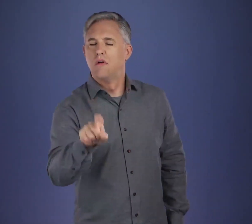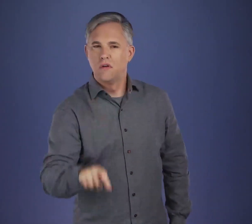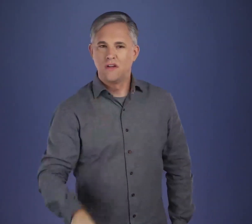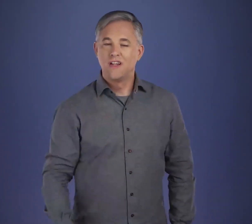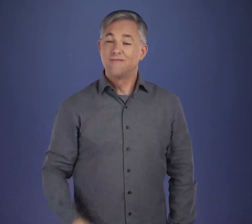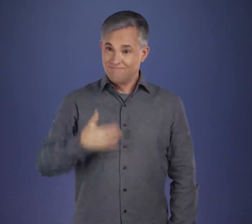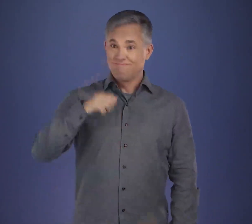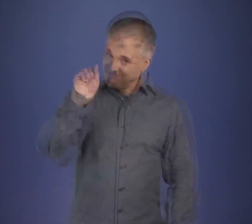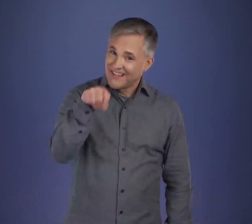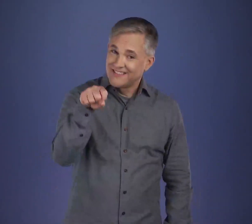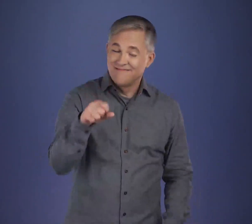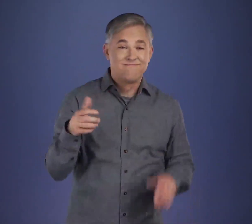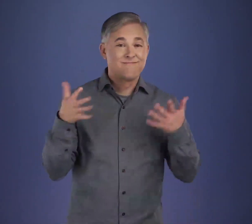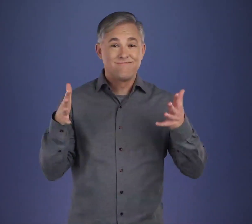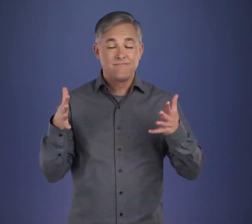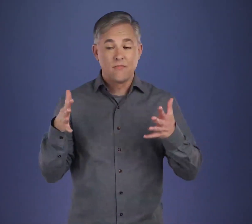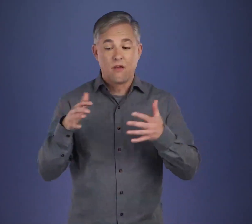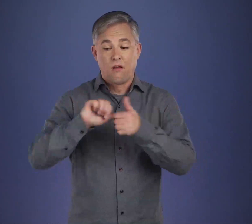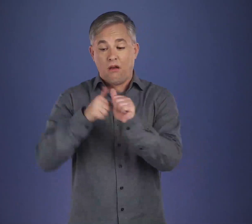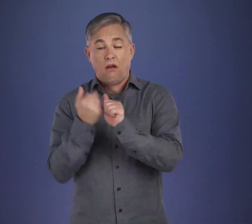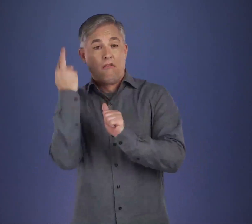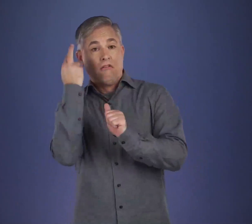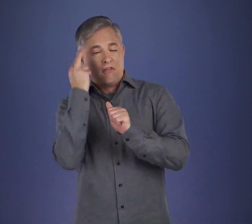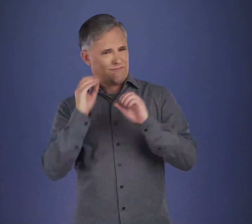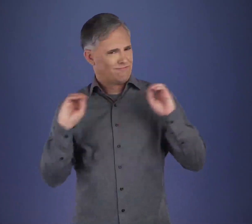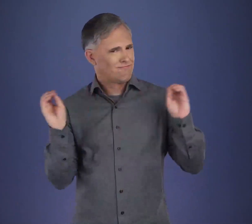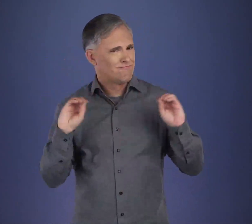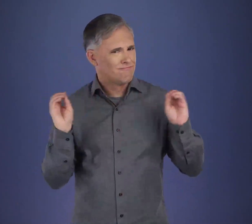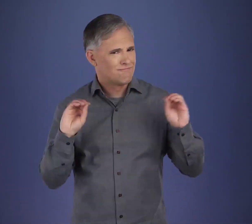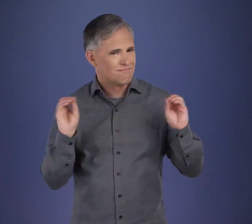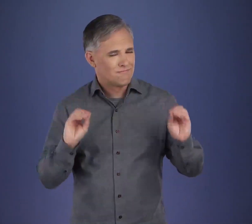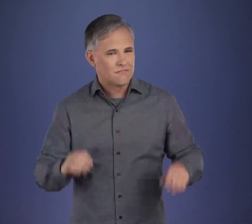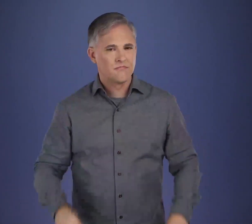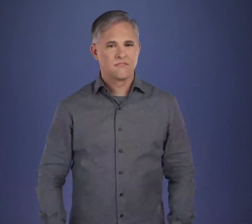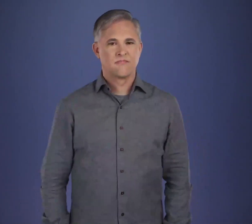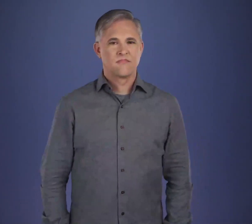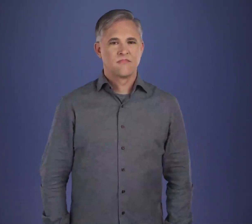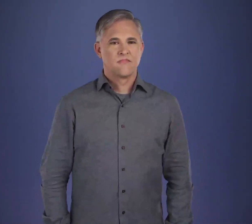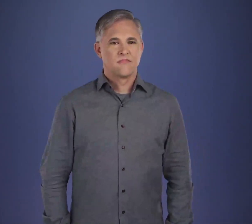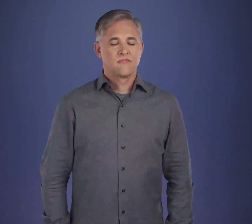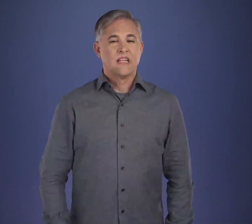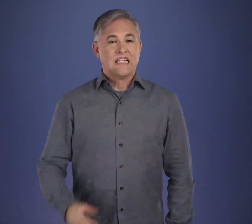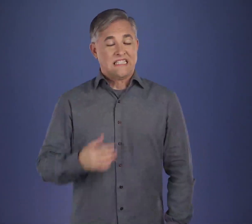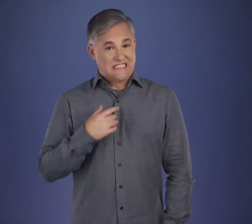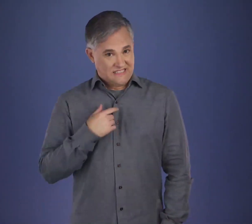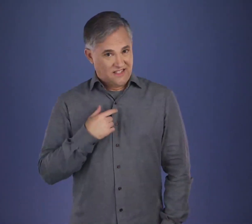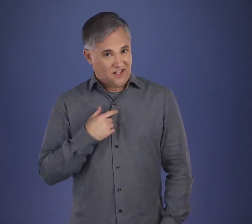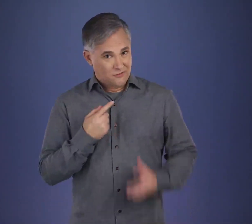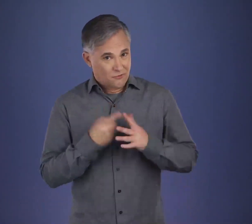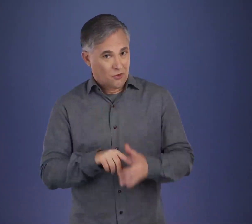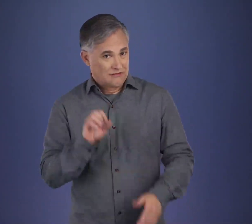‘Yes,’ I said. ‘That’s absolutely all there is to it. There’s no angle.’